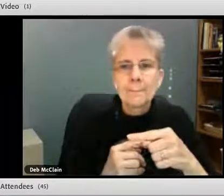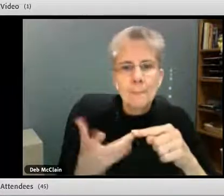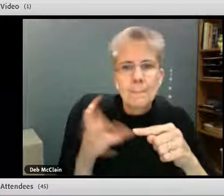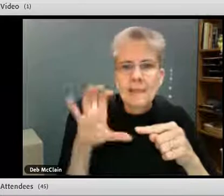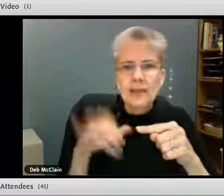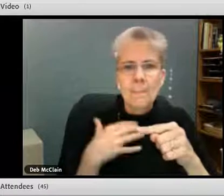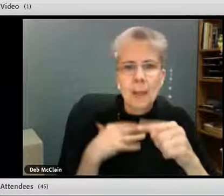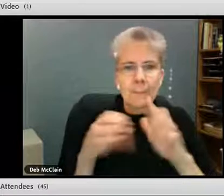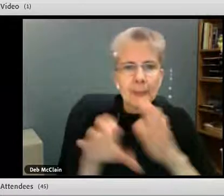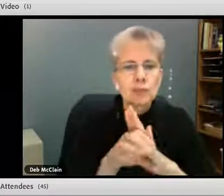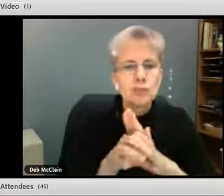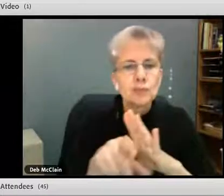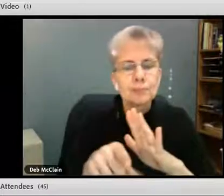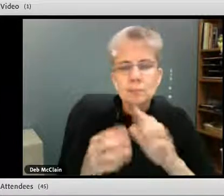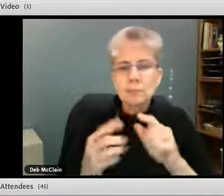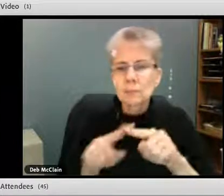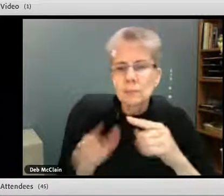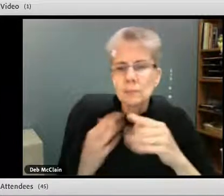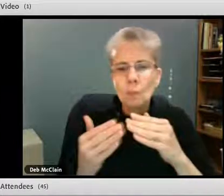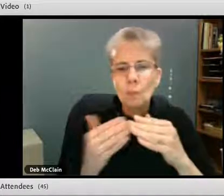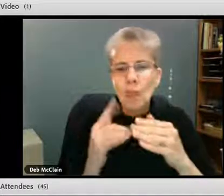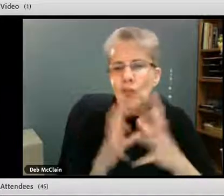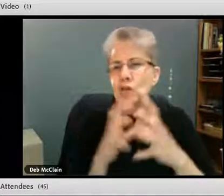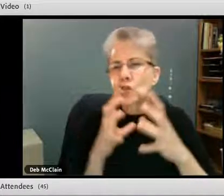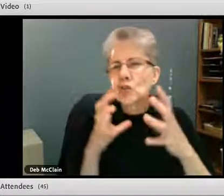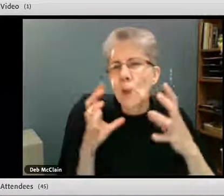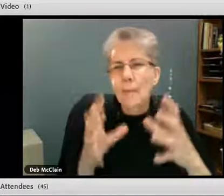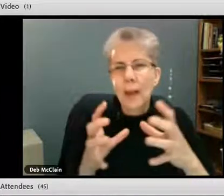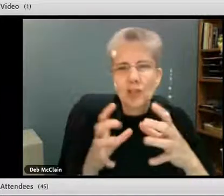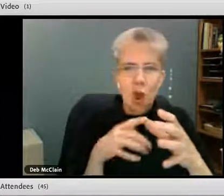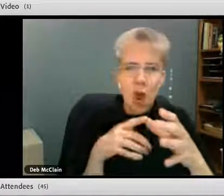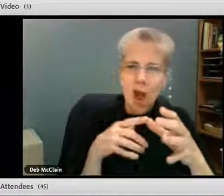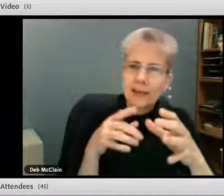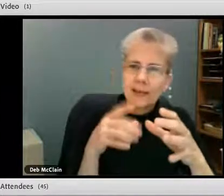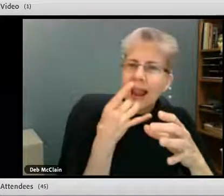There is so much on lighting, and we're not really gonna get into lighting too much because it's a whole --